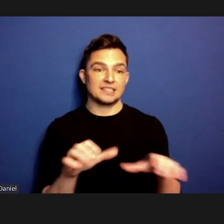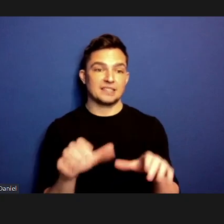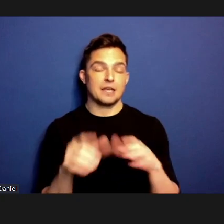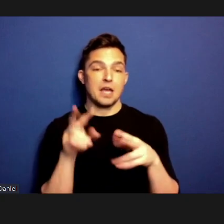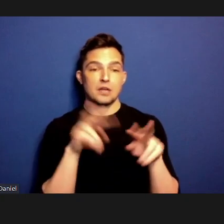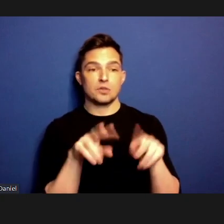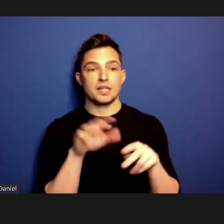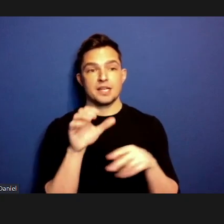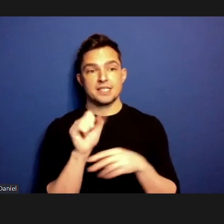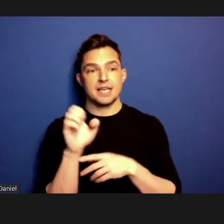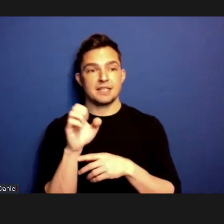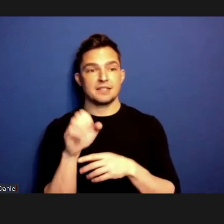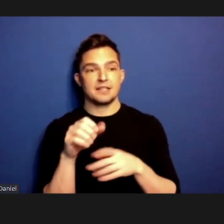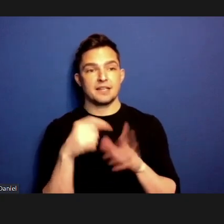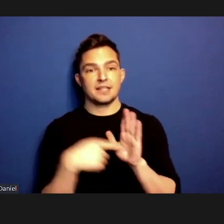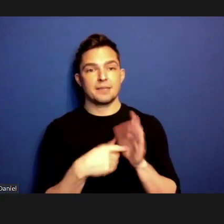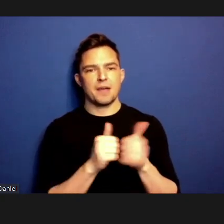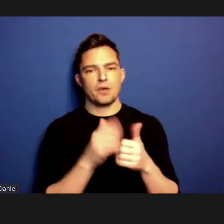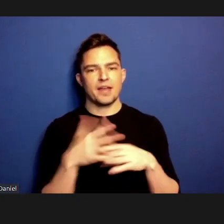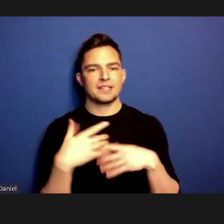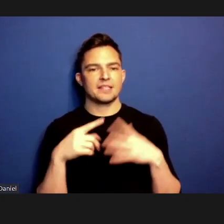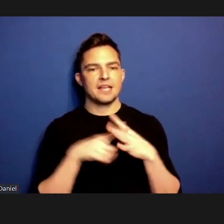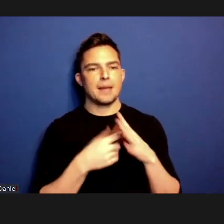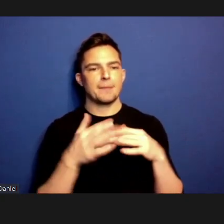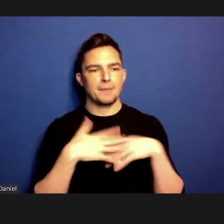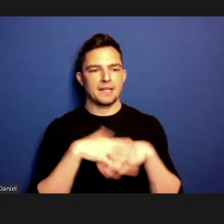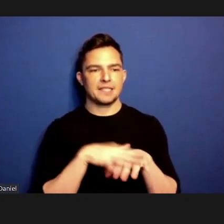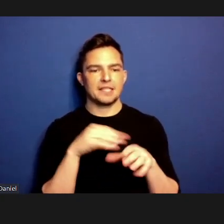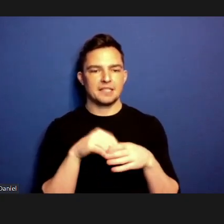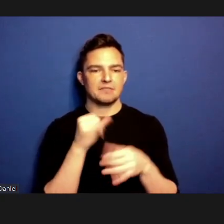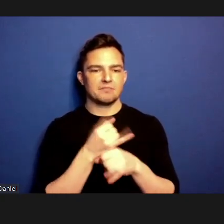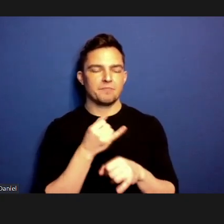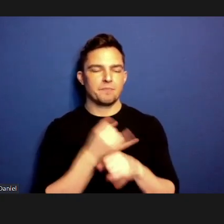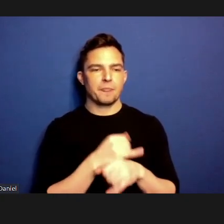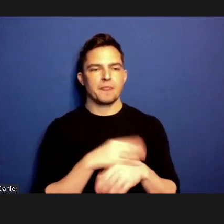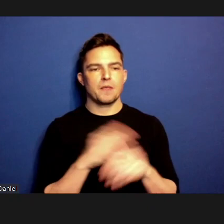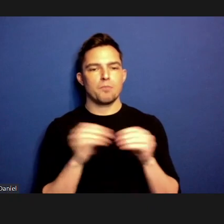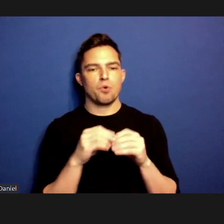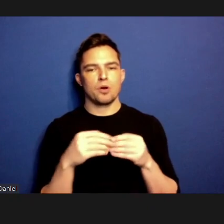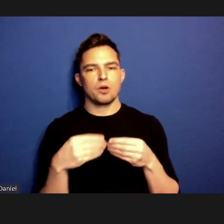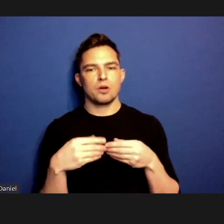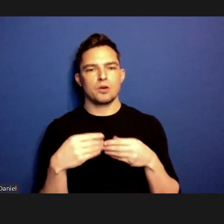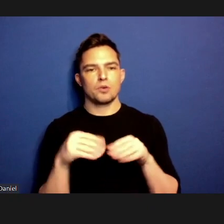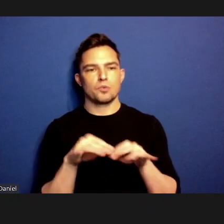of how that is implemented at an institution for further rollout and scale up beyond the